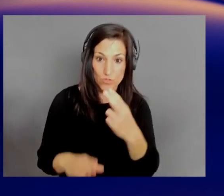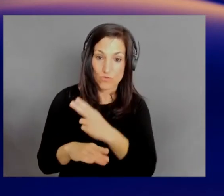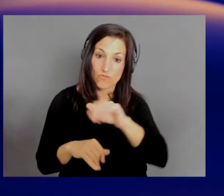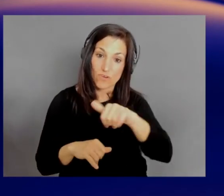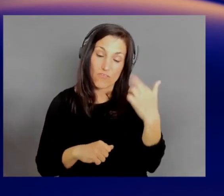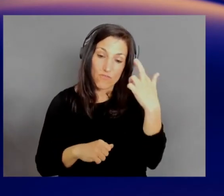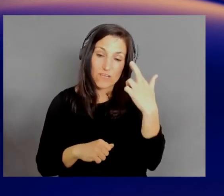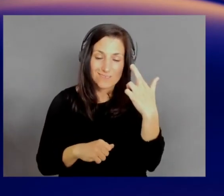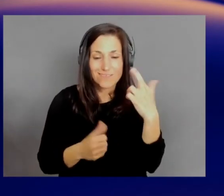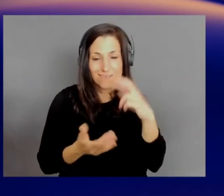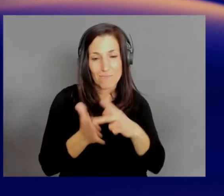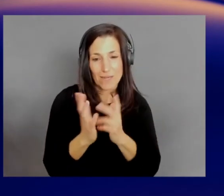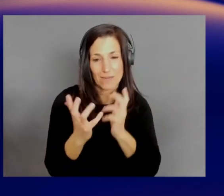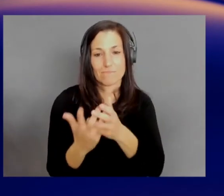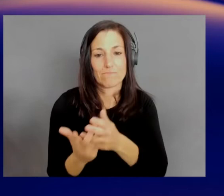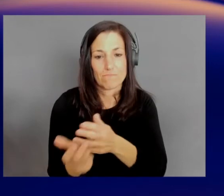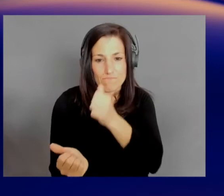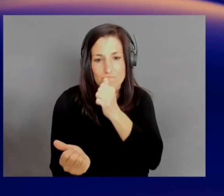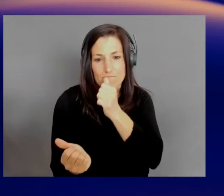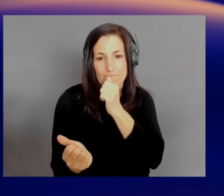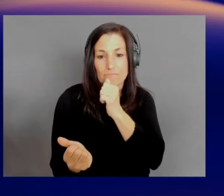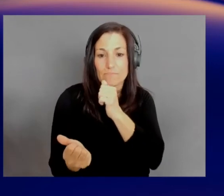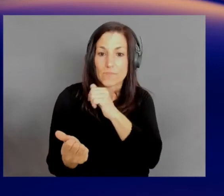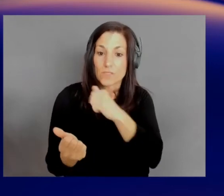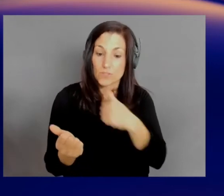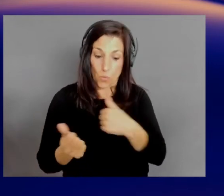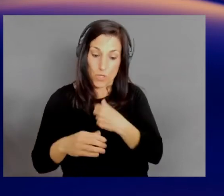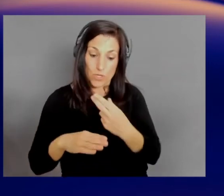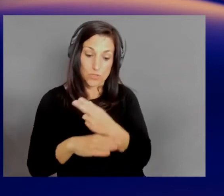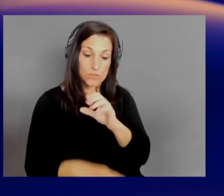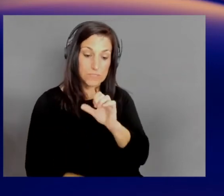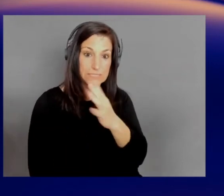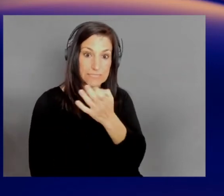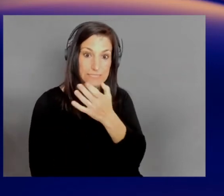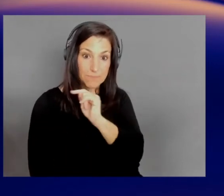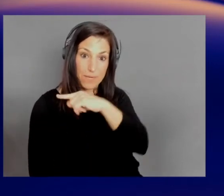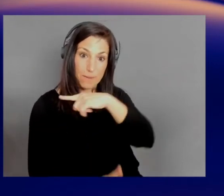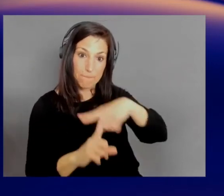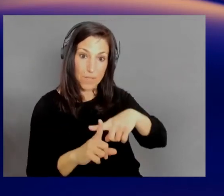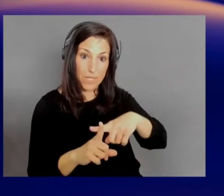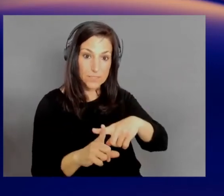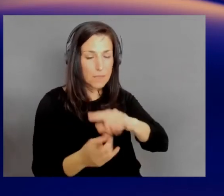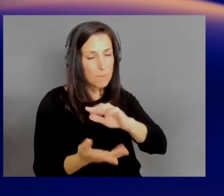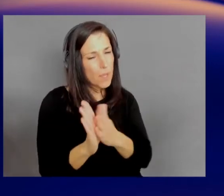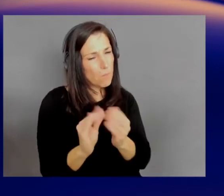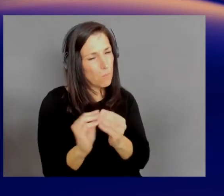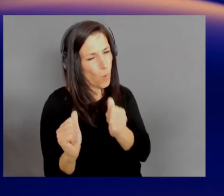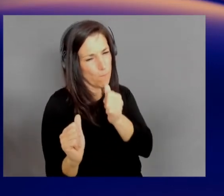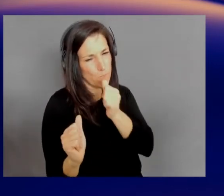I can actually start to personalize the communications going out, based off of data that I'm passing into Pinpoint.